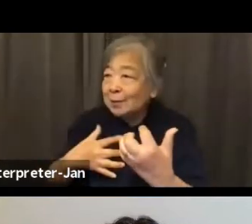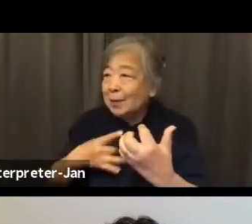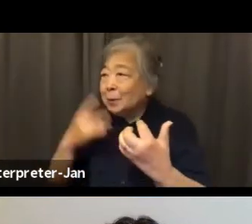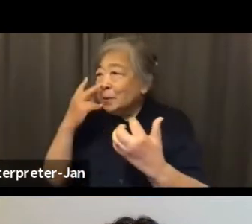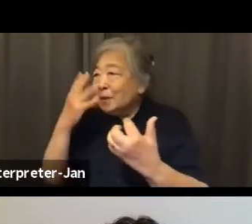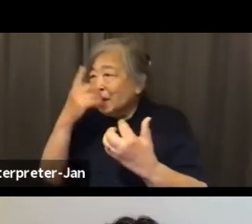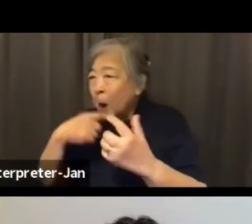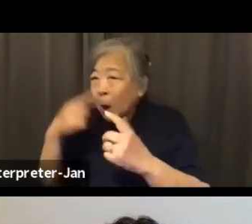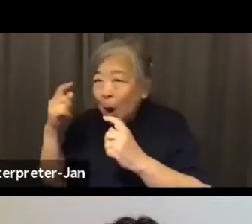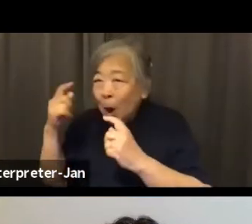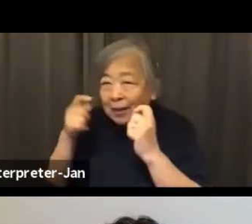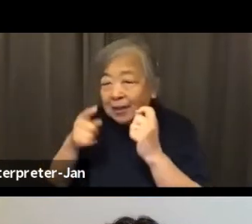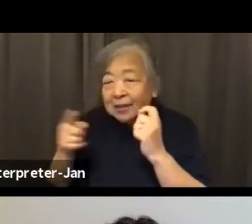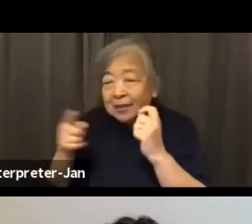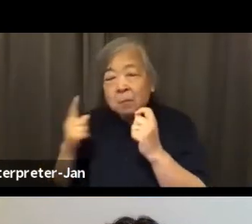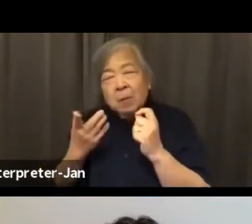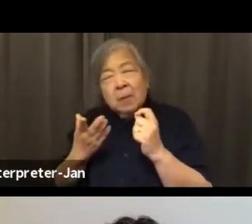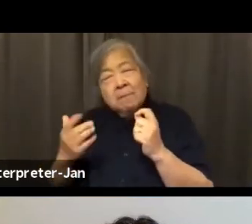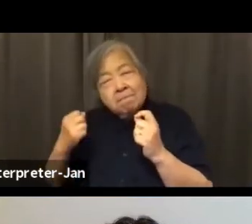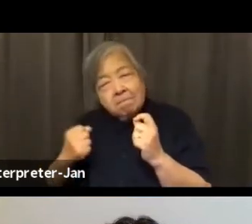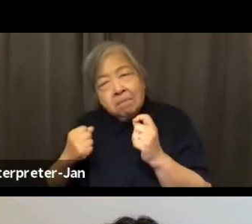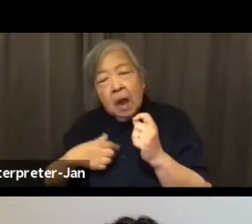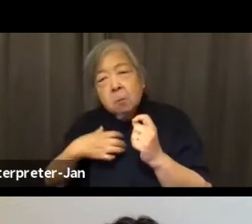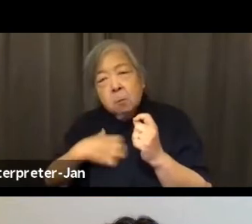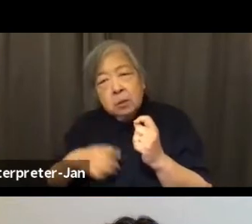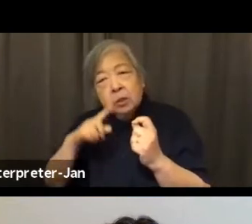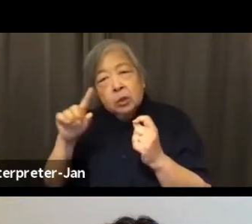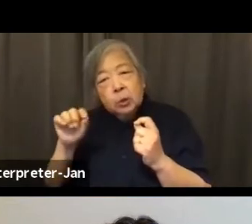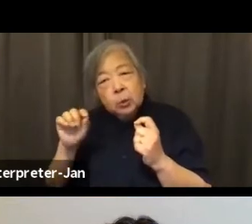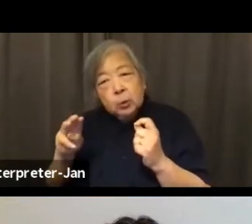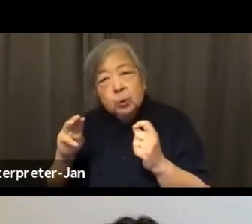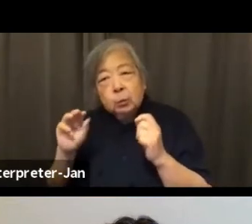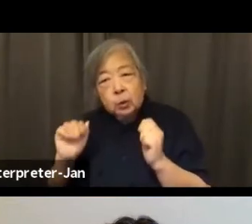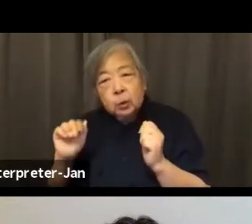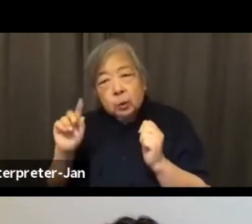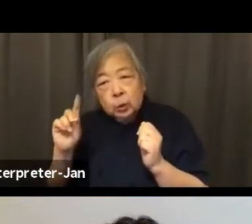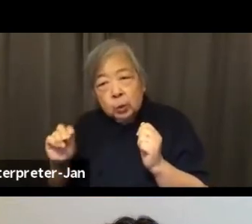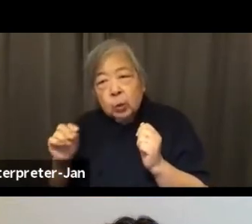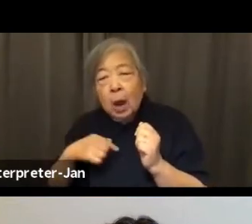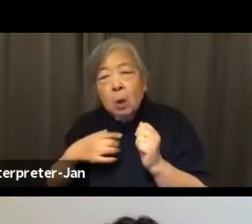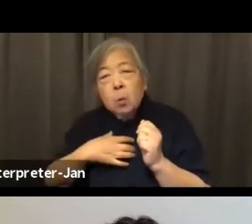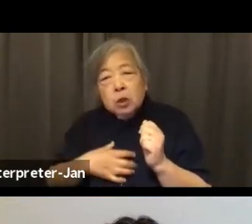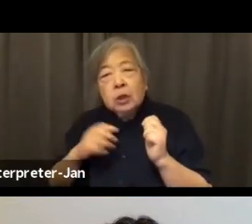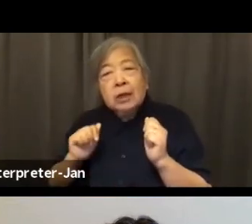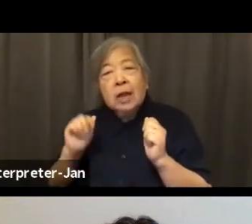One thing I wish Zoom would do, I wish that you could pin two people so there's always the interpreter